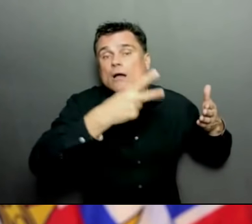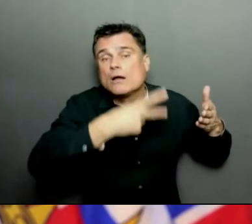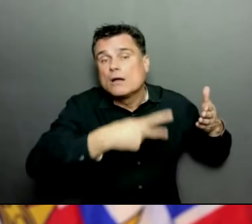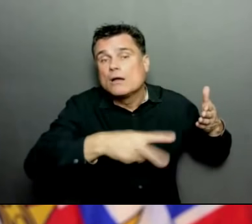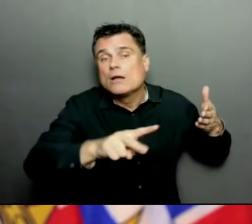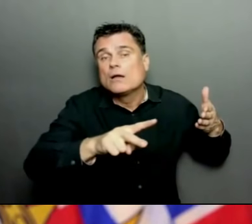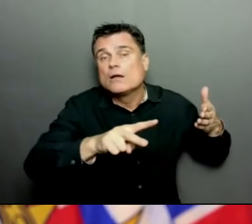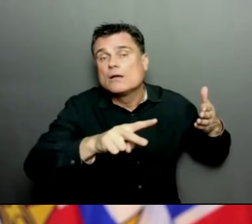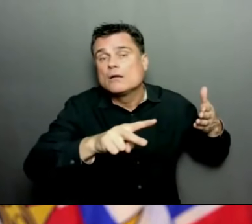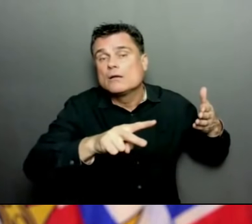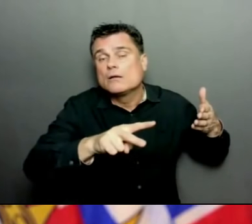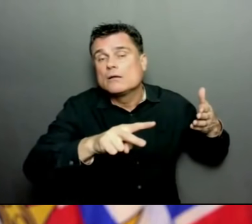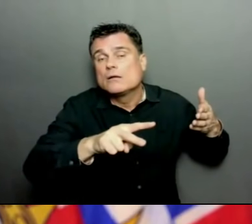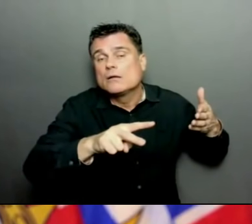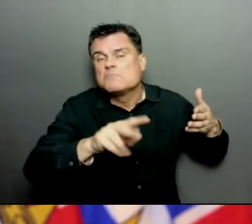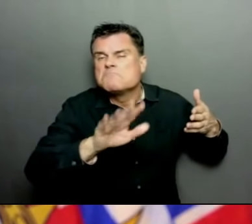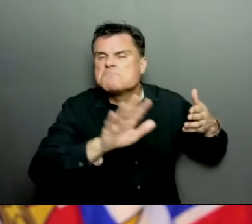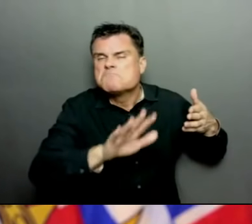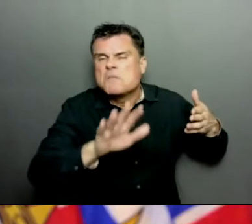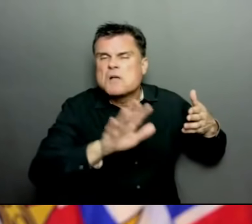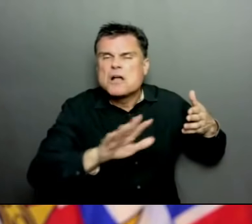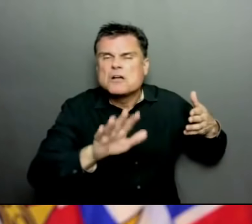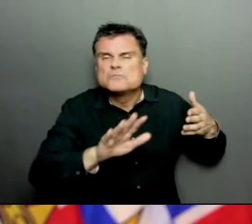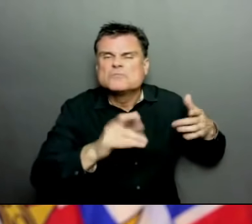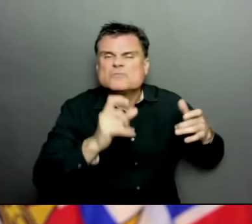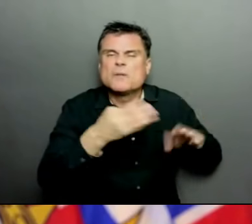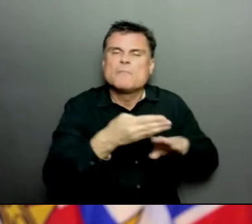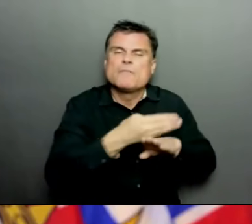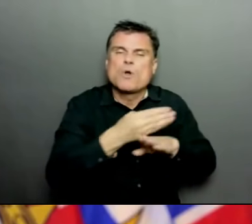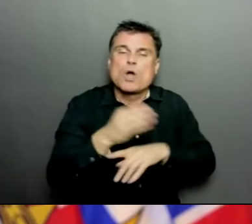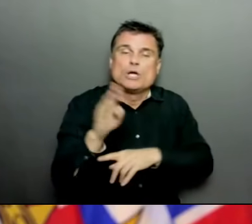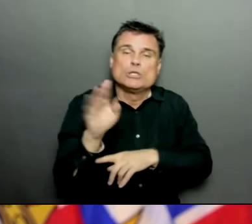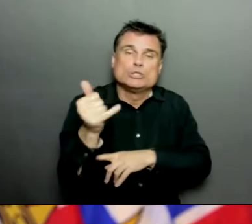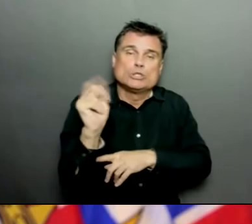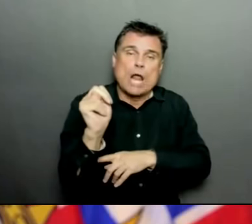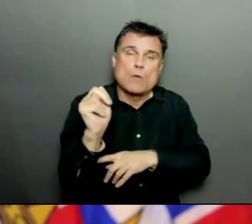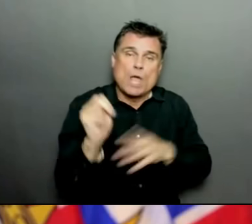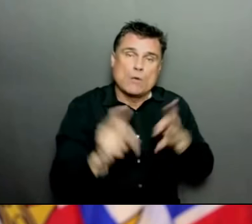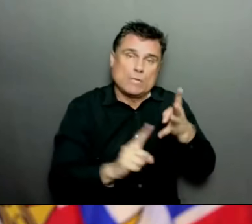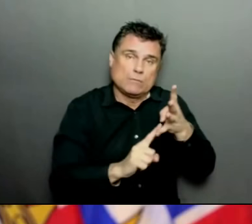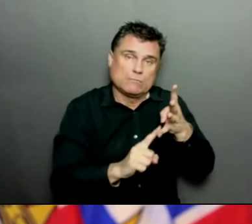next couple of weeks, sometime by end of January, we should be at a point